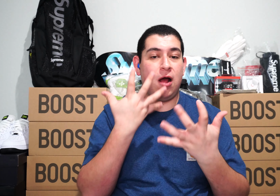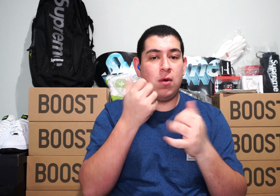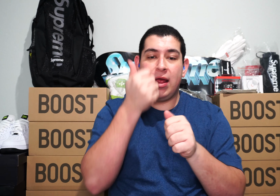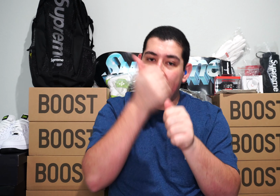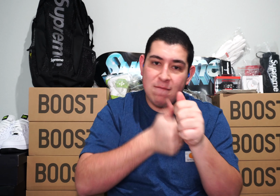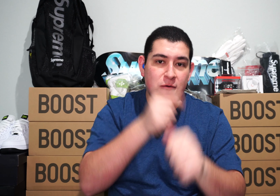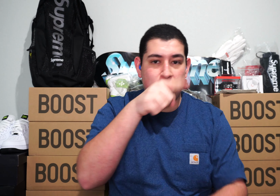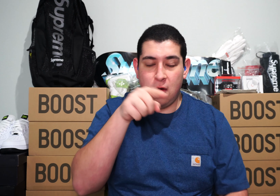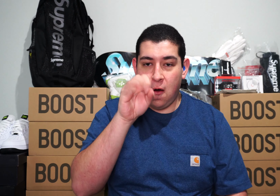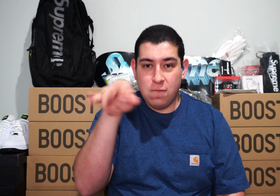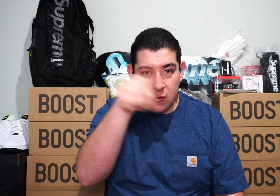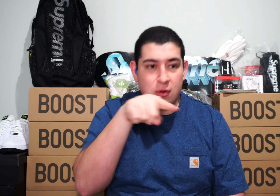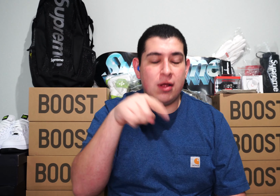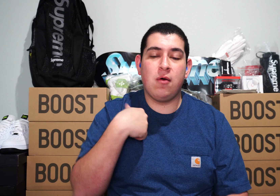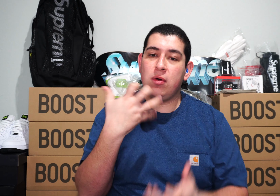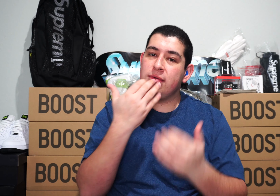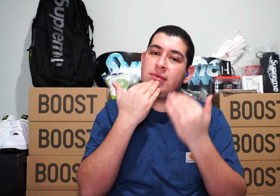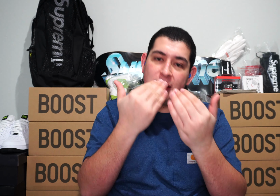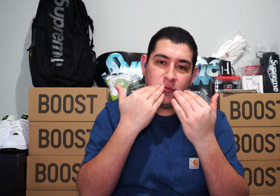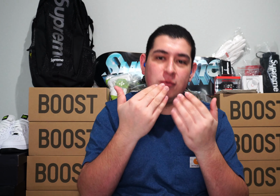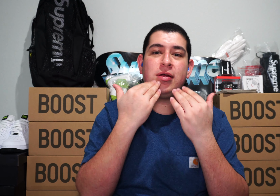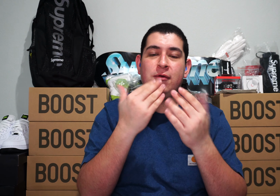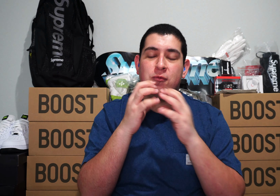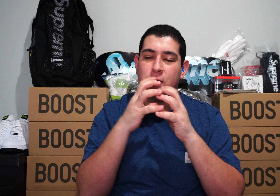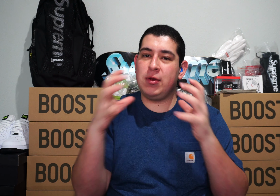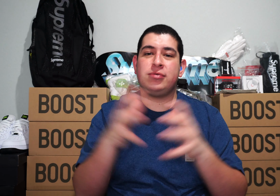Again, every one of you, thank you!